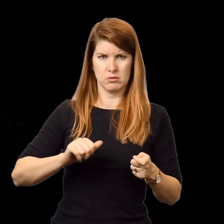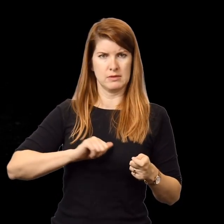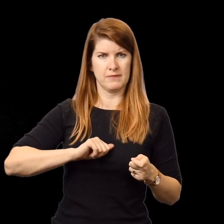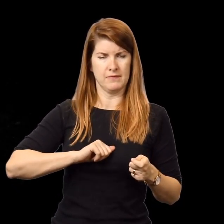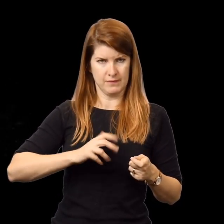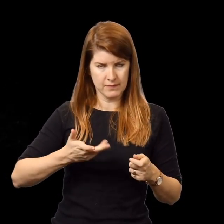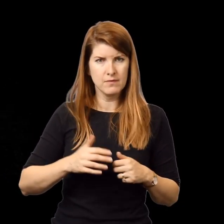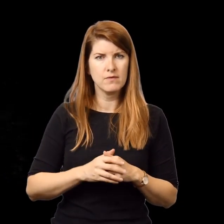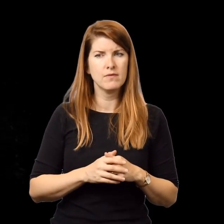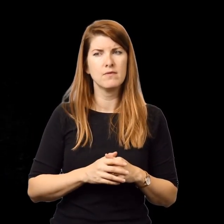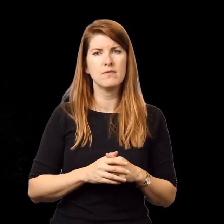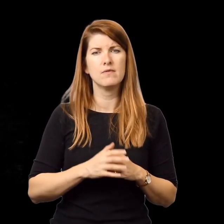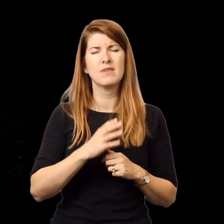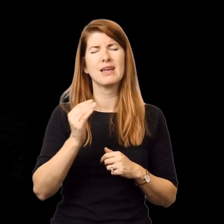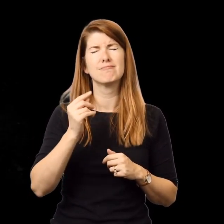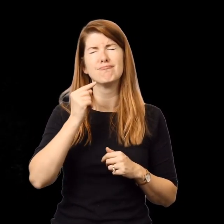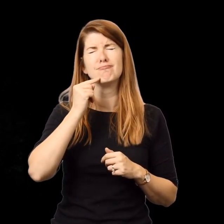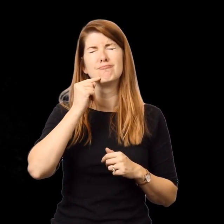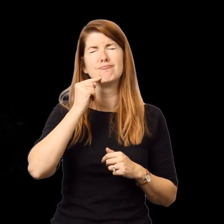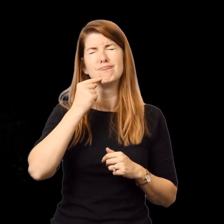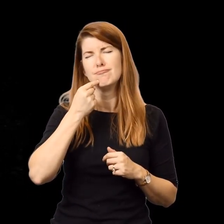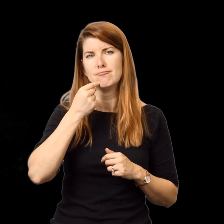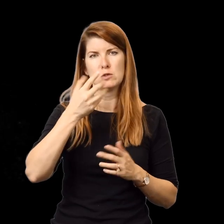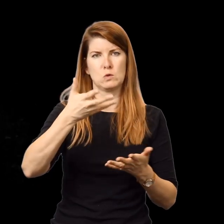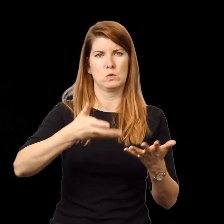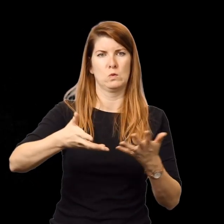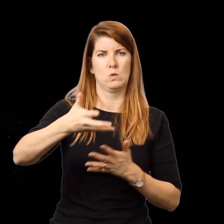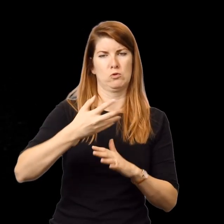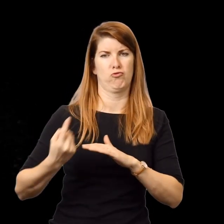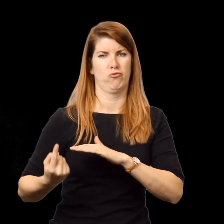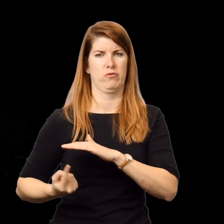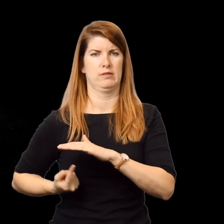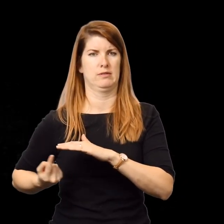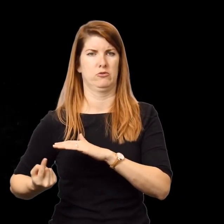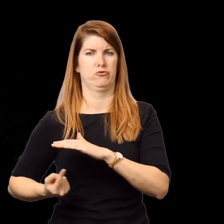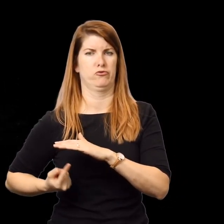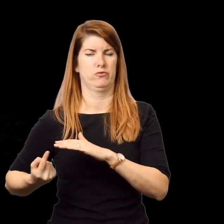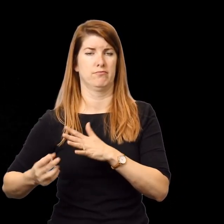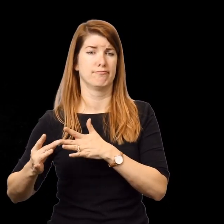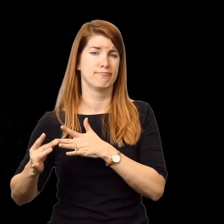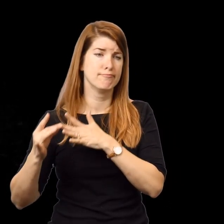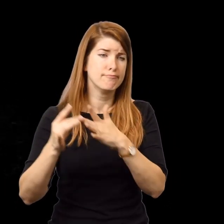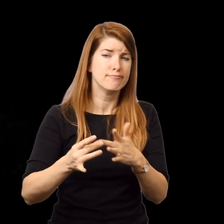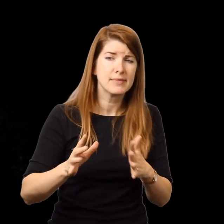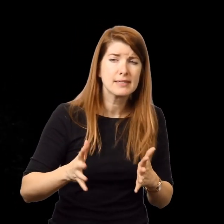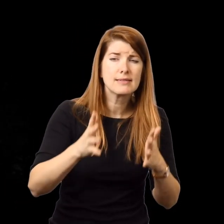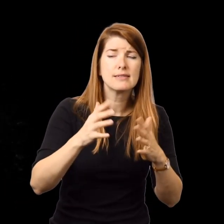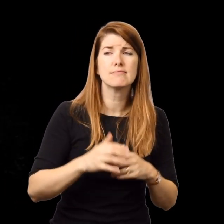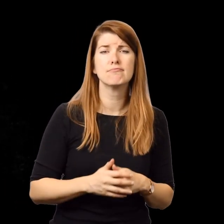There's also dramatic social isolation, which can cause anxiety and depression,